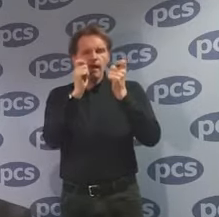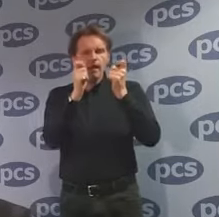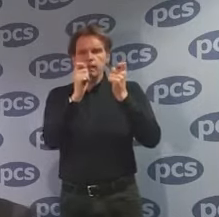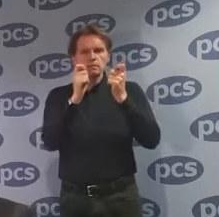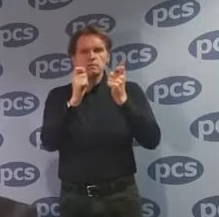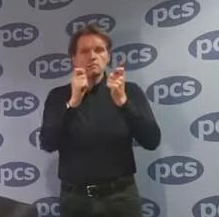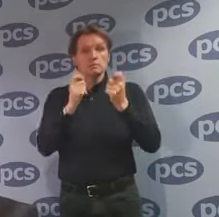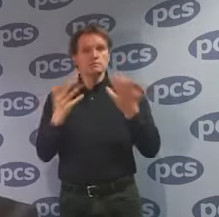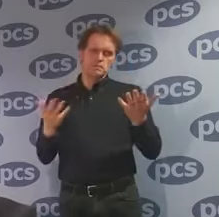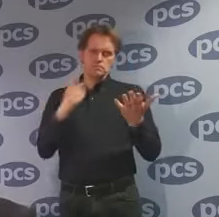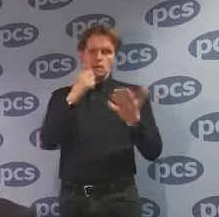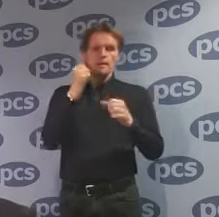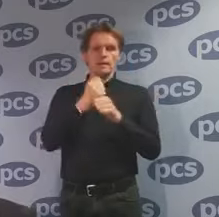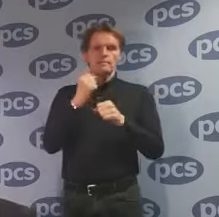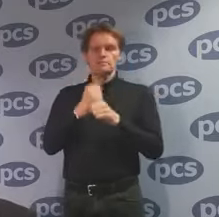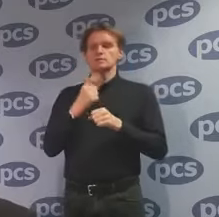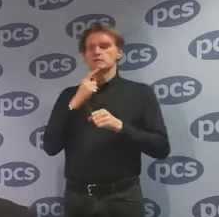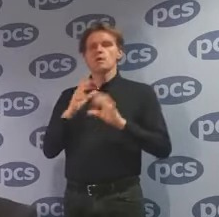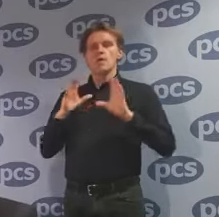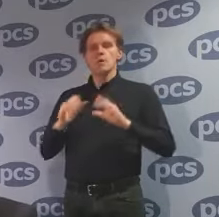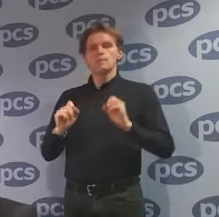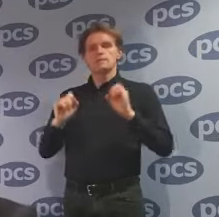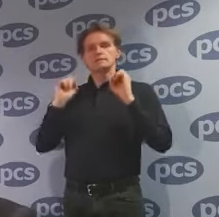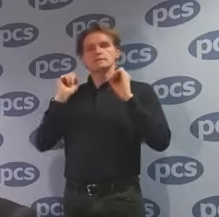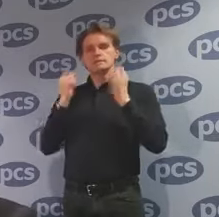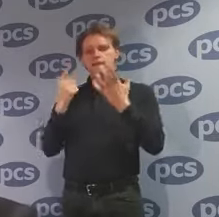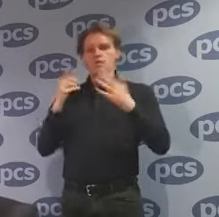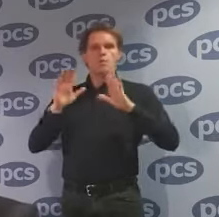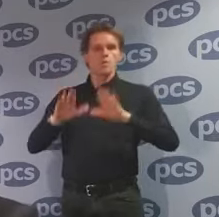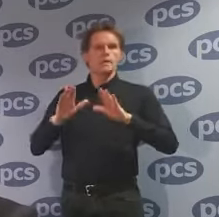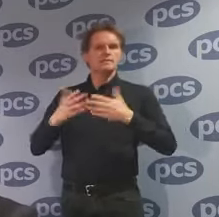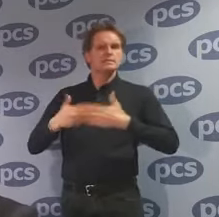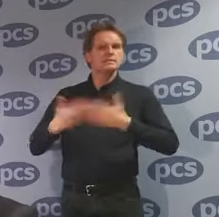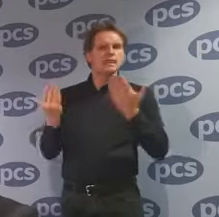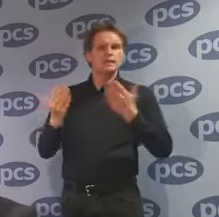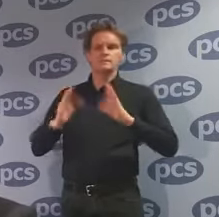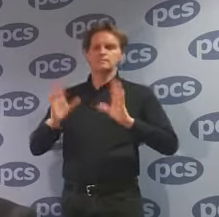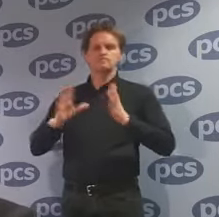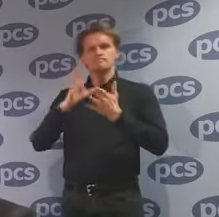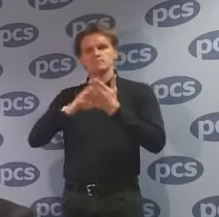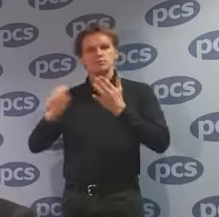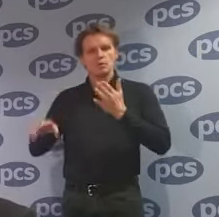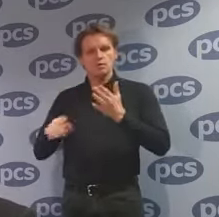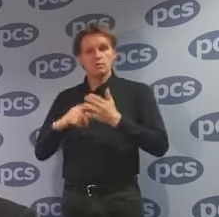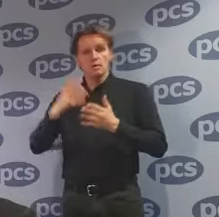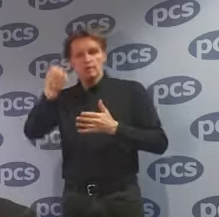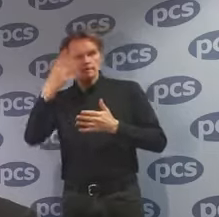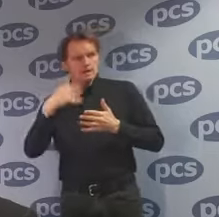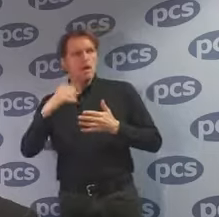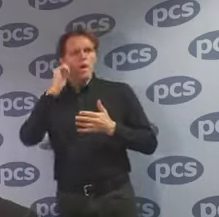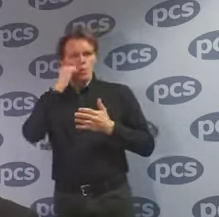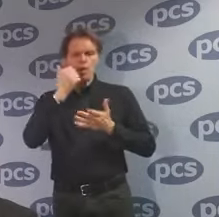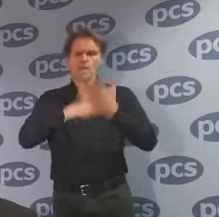the fact that they stopped the seven waiting days and the fact that they say that they will make it easier now for people to get a sort of advance payment